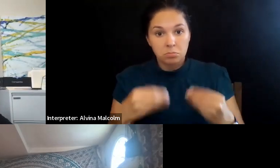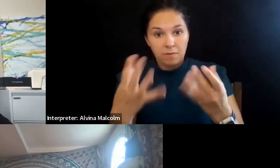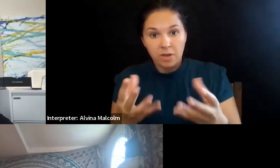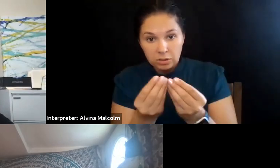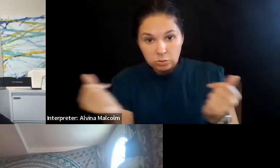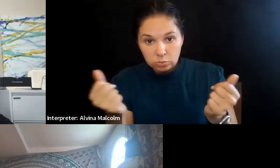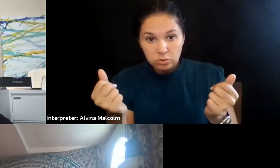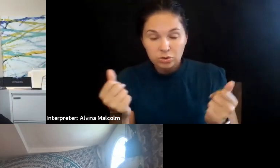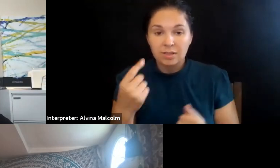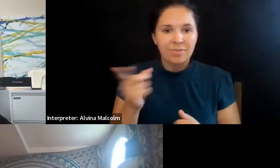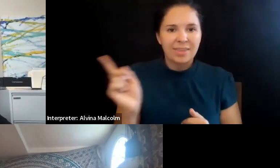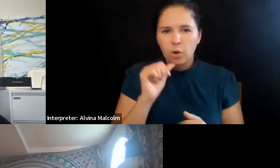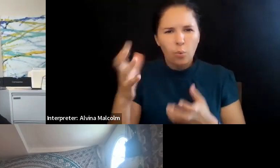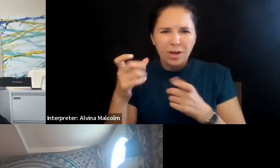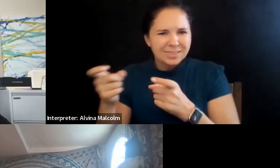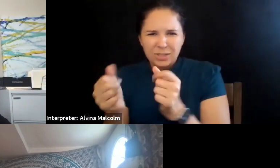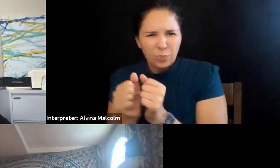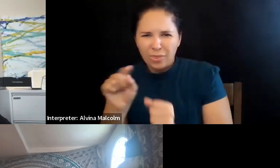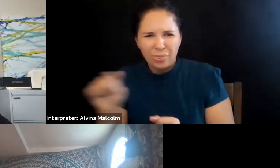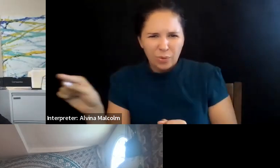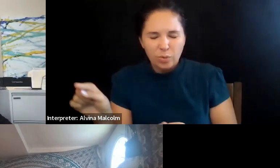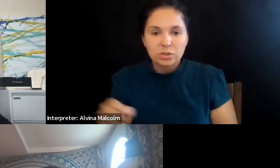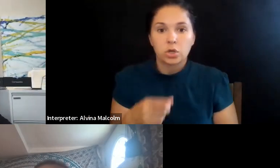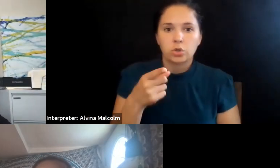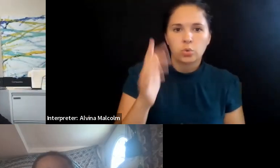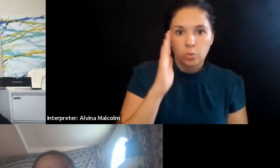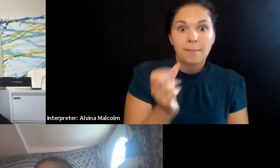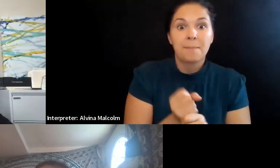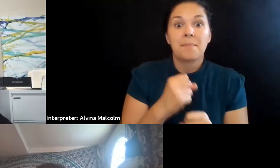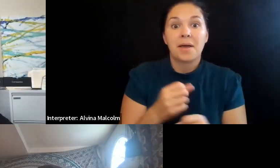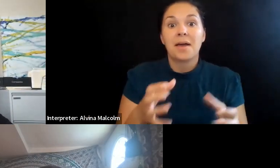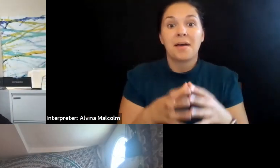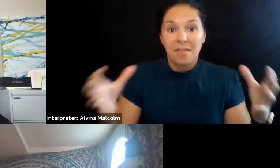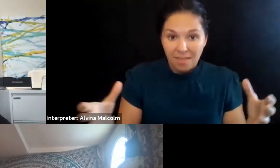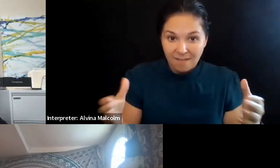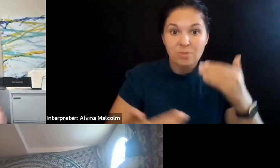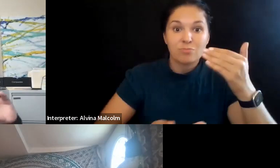historically, you know, not opened those doors up, when they see it was party of a team, providing solutions,